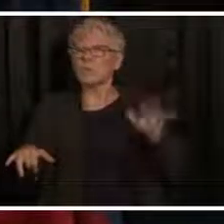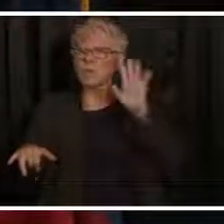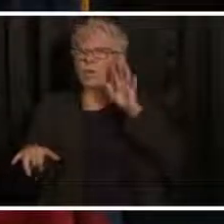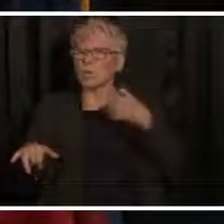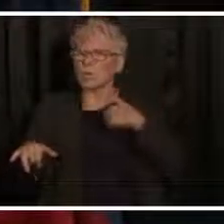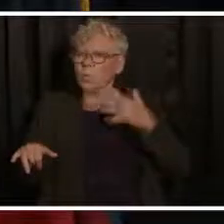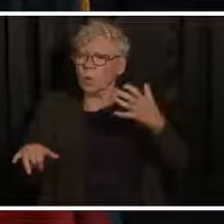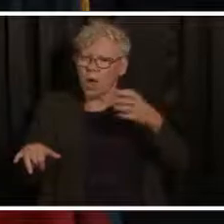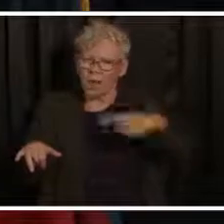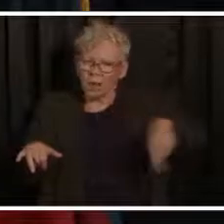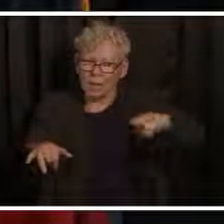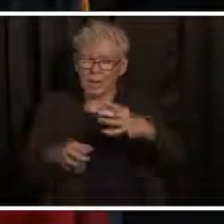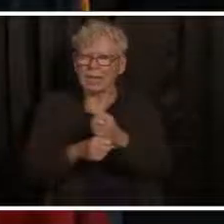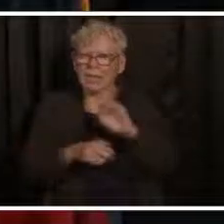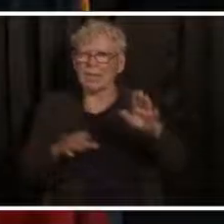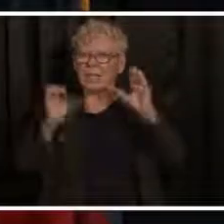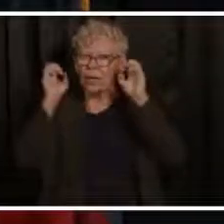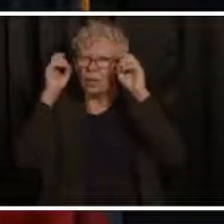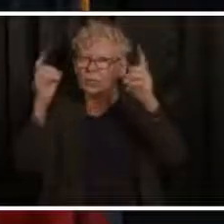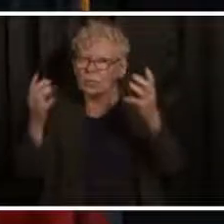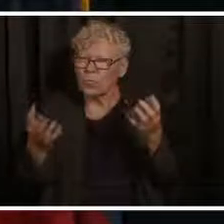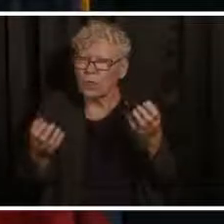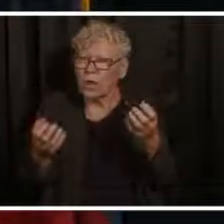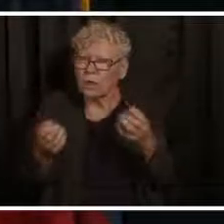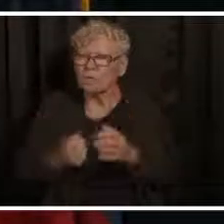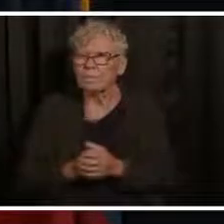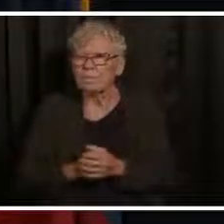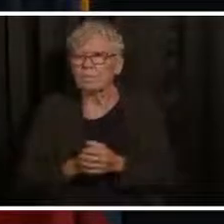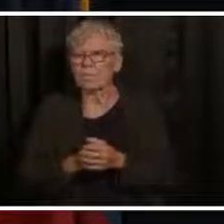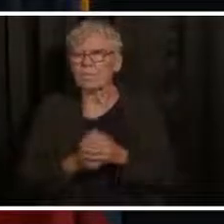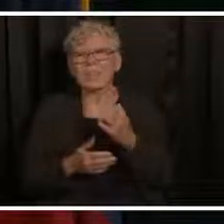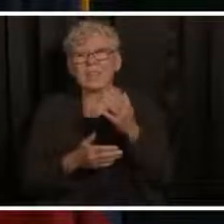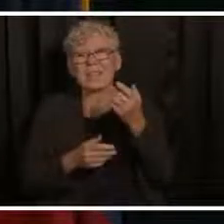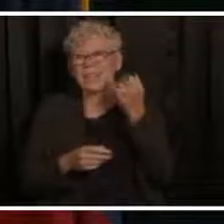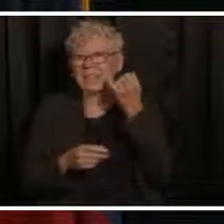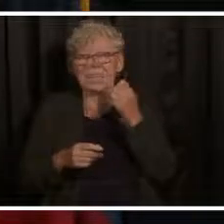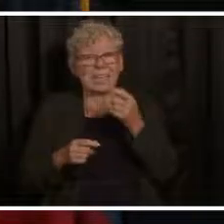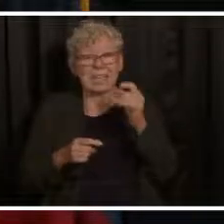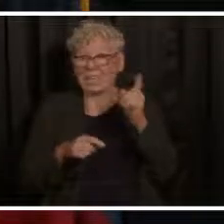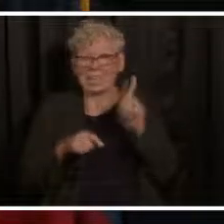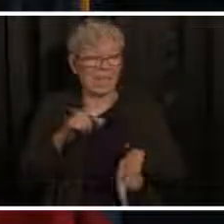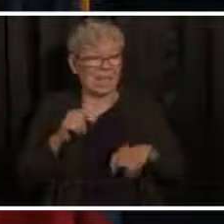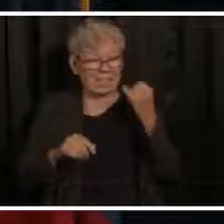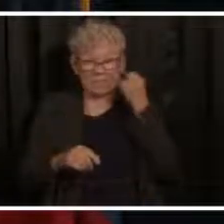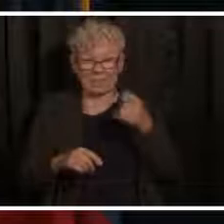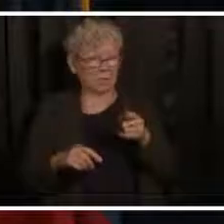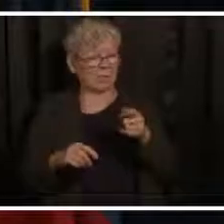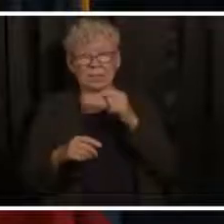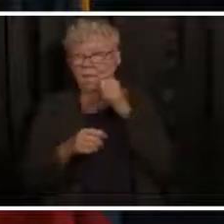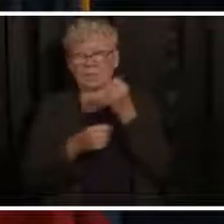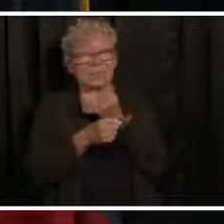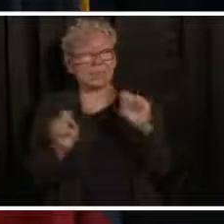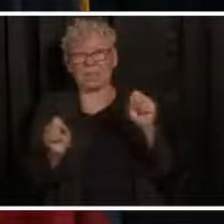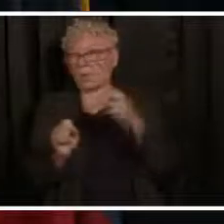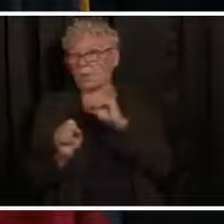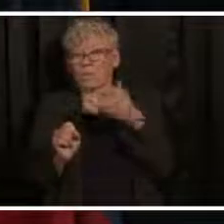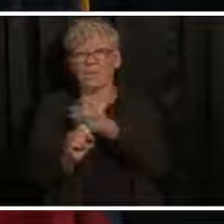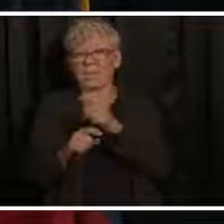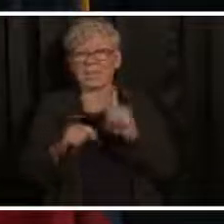an education but we know they cannot do that if they are not safe. So, our priority this year has been keeping our